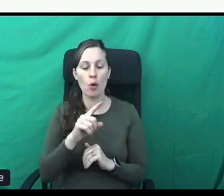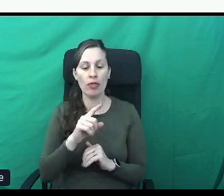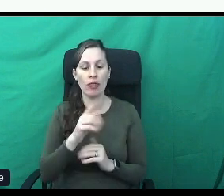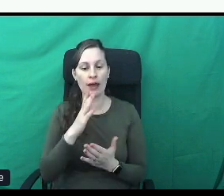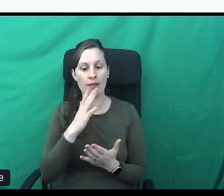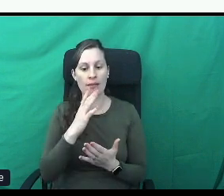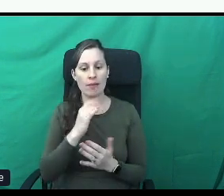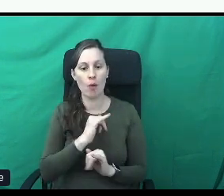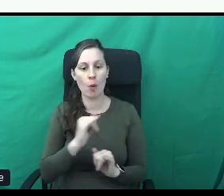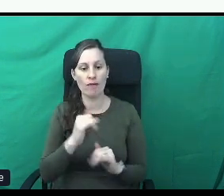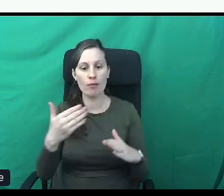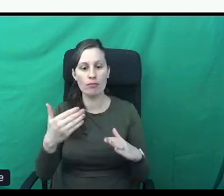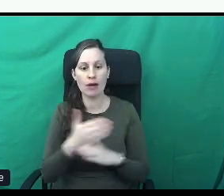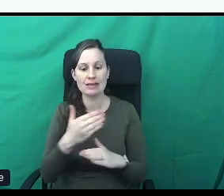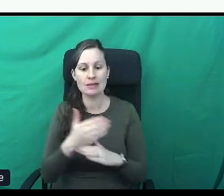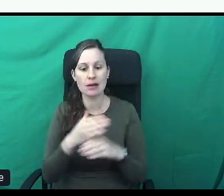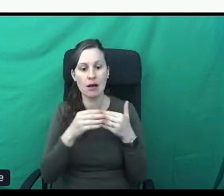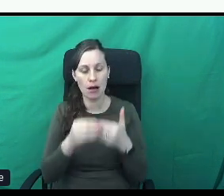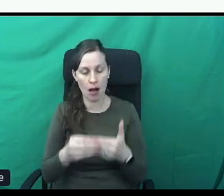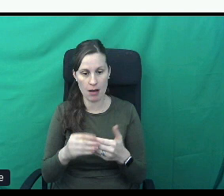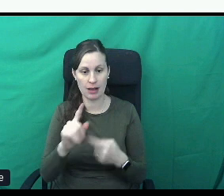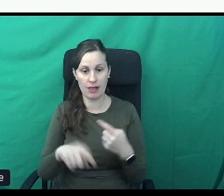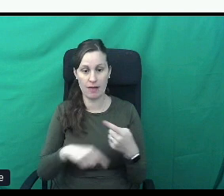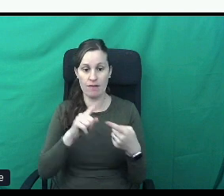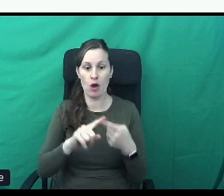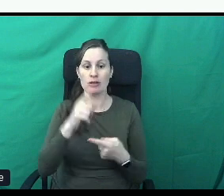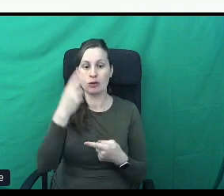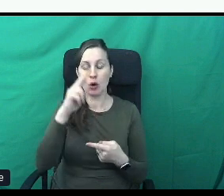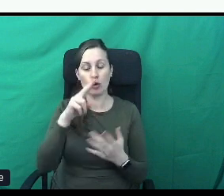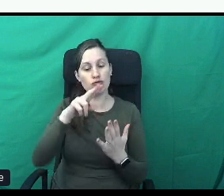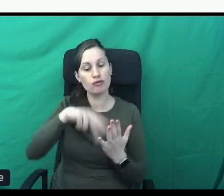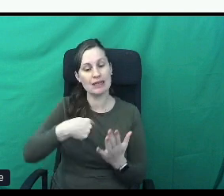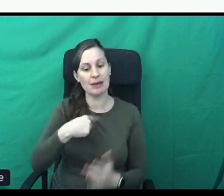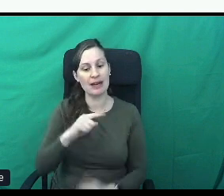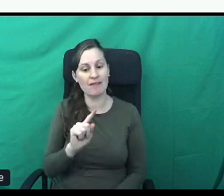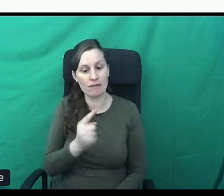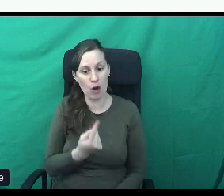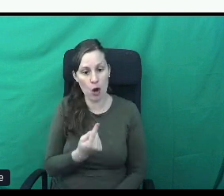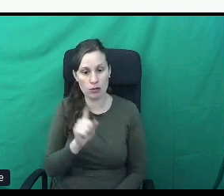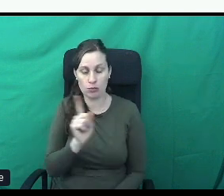There's a first section there which talks about a role being a promise.